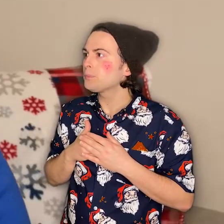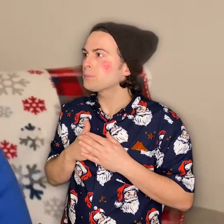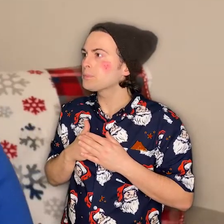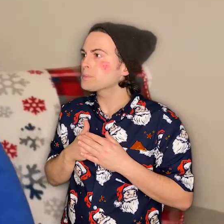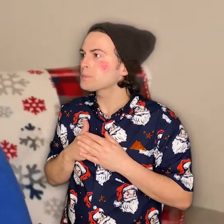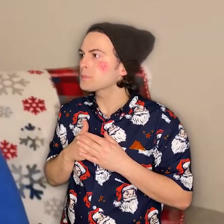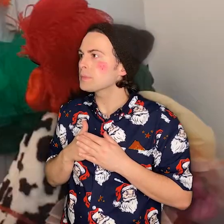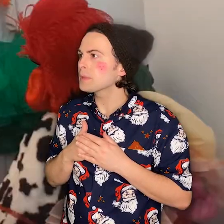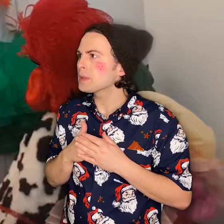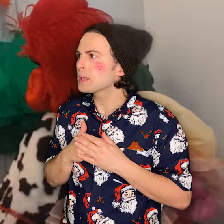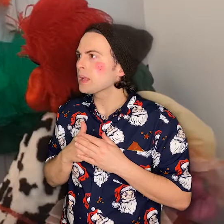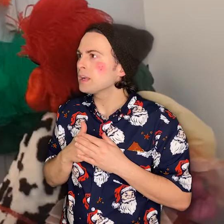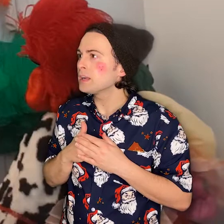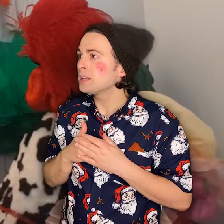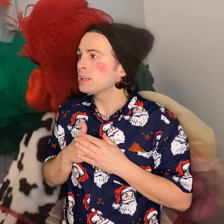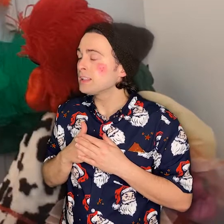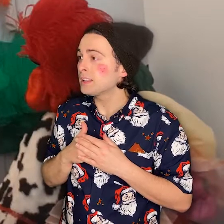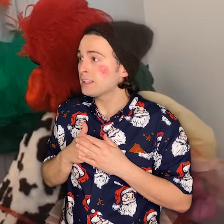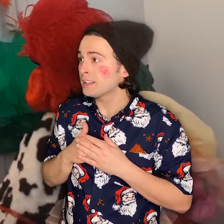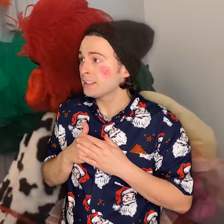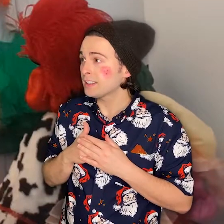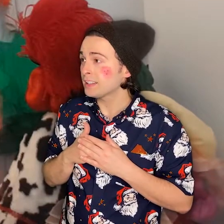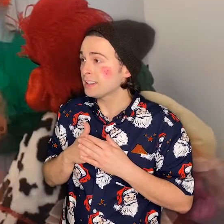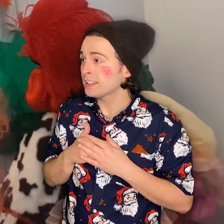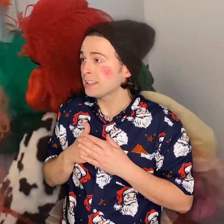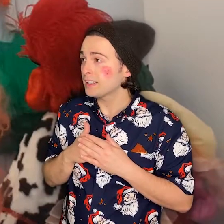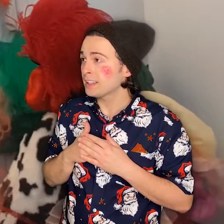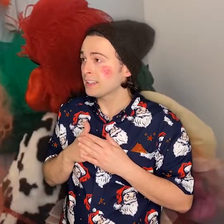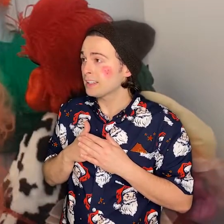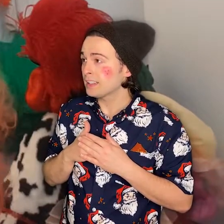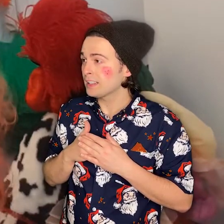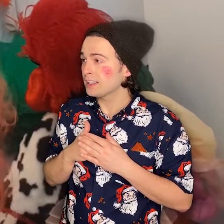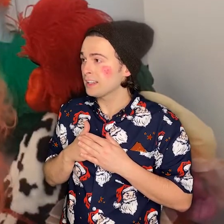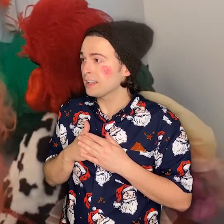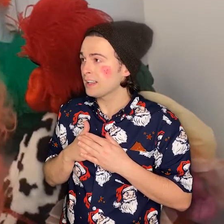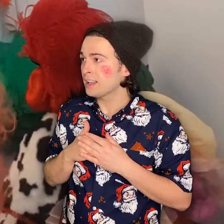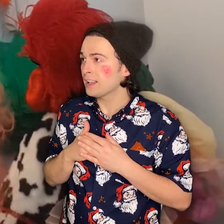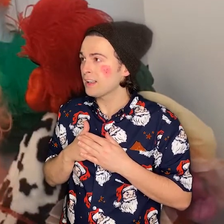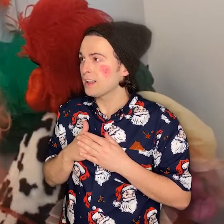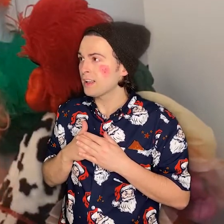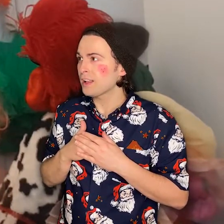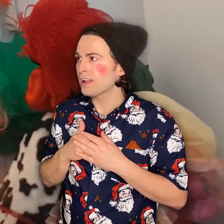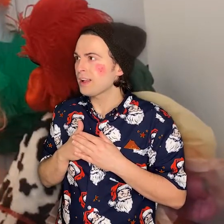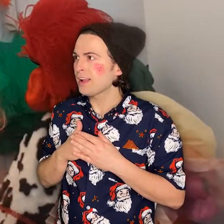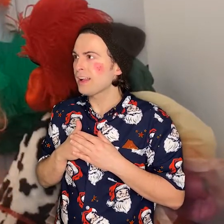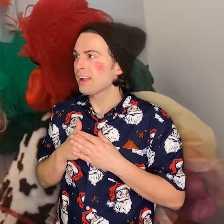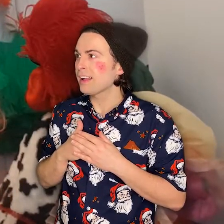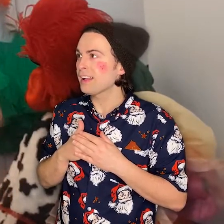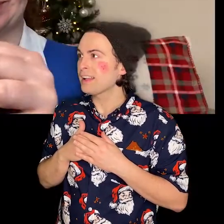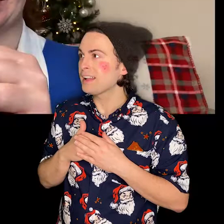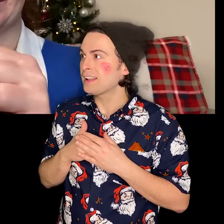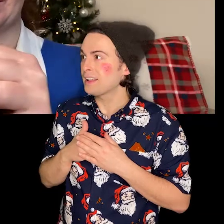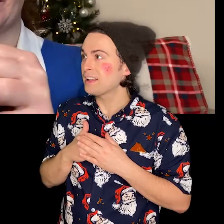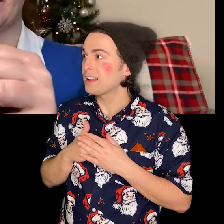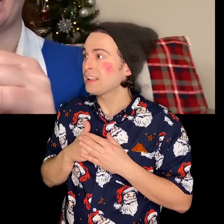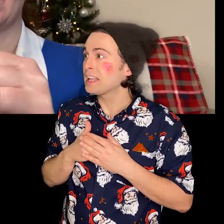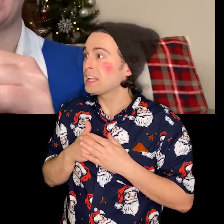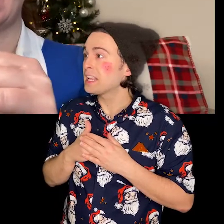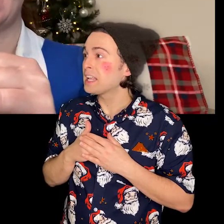Helen – First tTake out that ‘Rockstar Red’ lipstick I gave you and put that on.